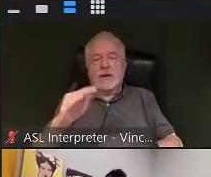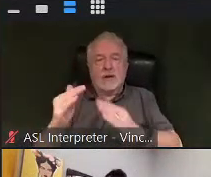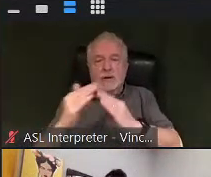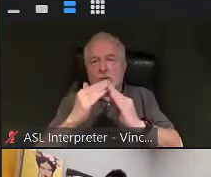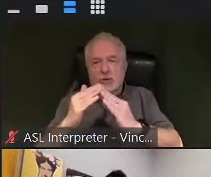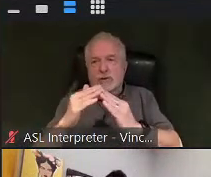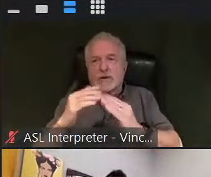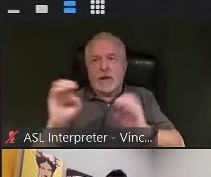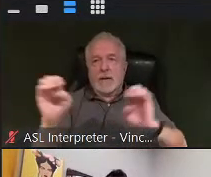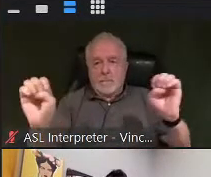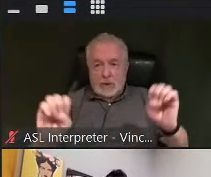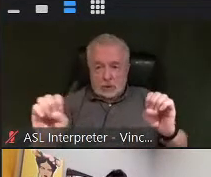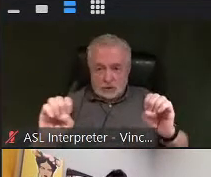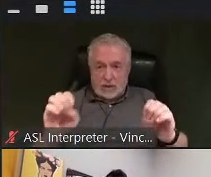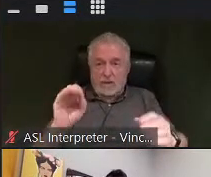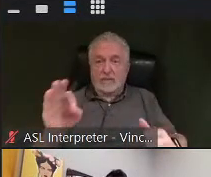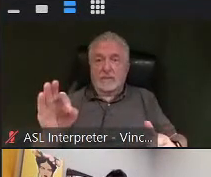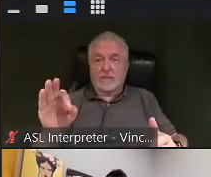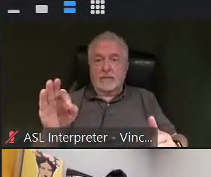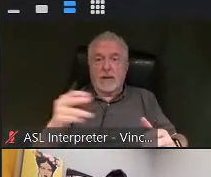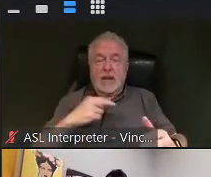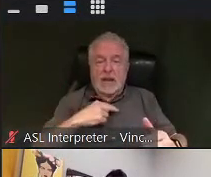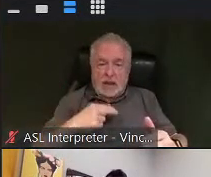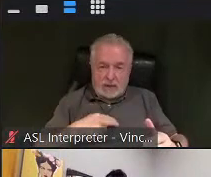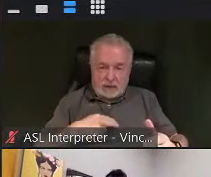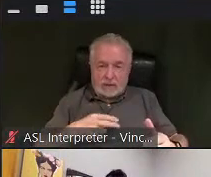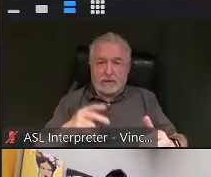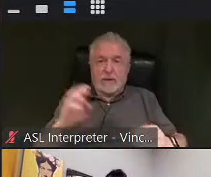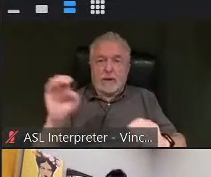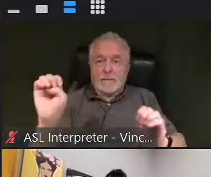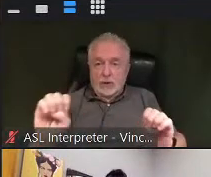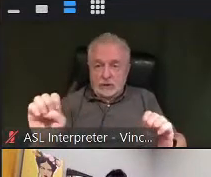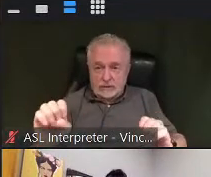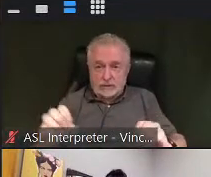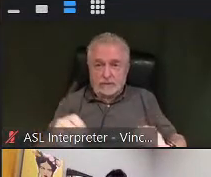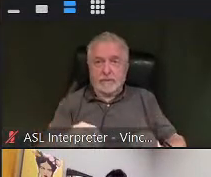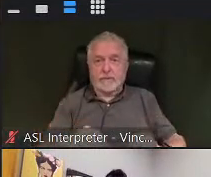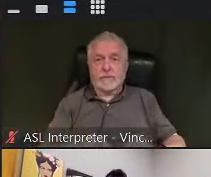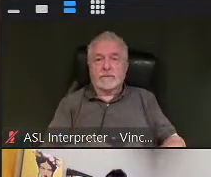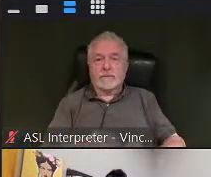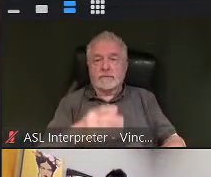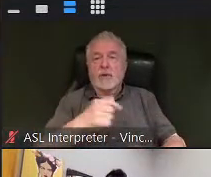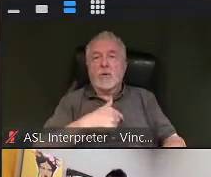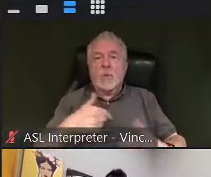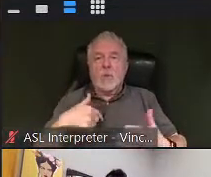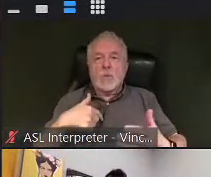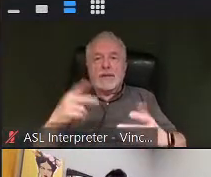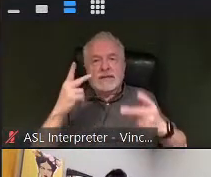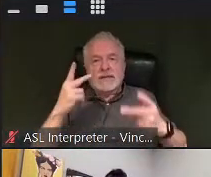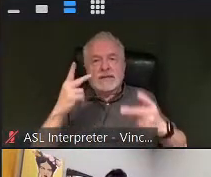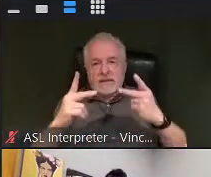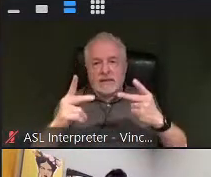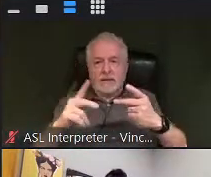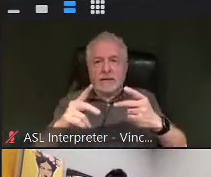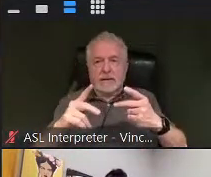It's an emergency of health emergency. And we are seeing some bad things because